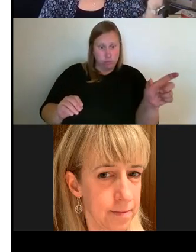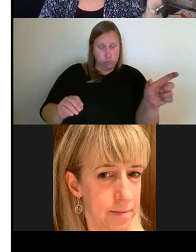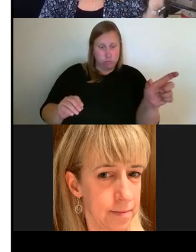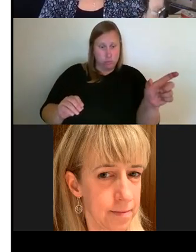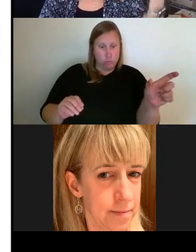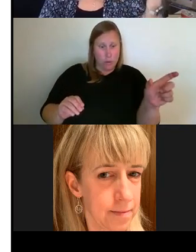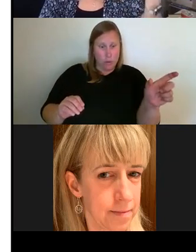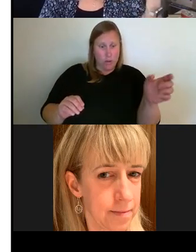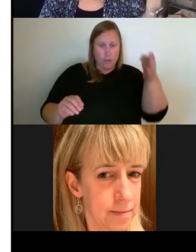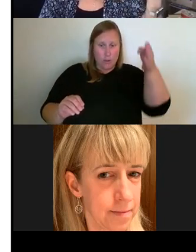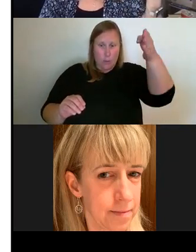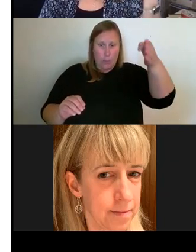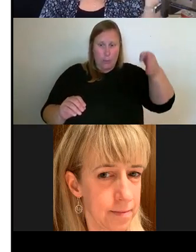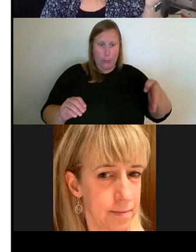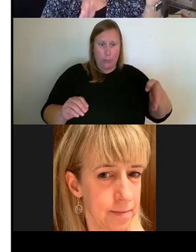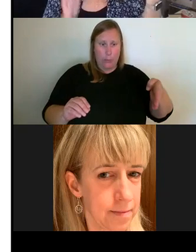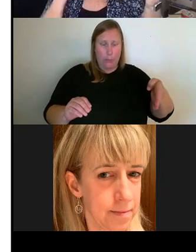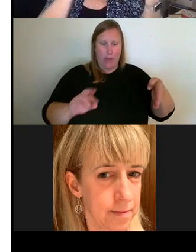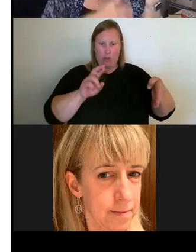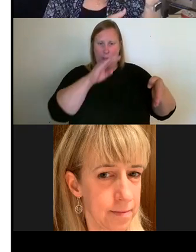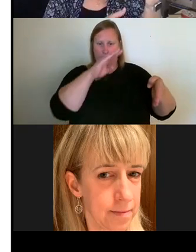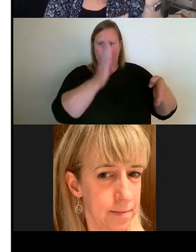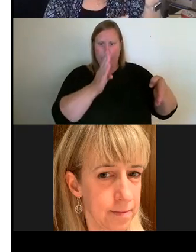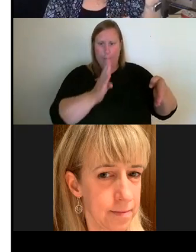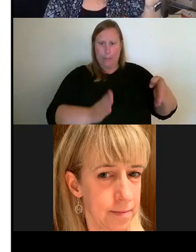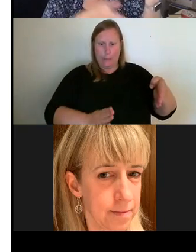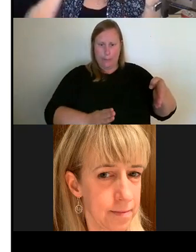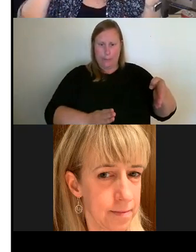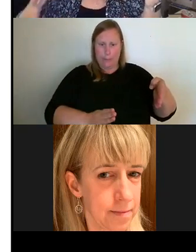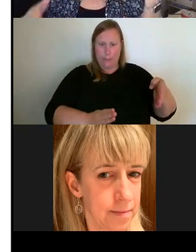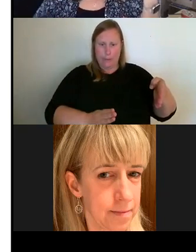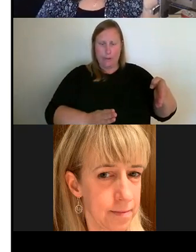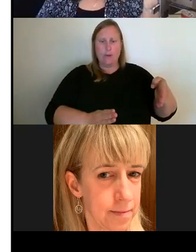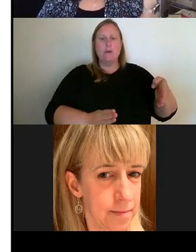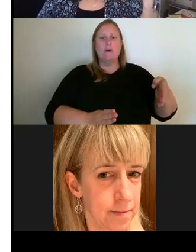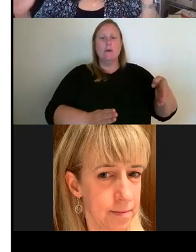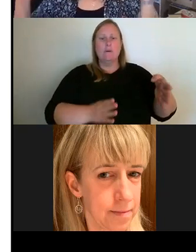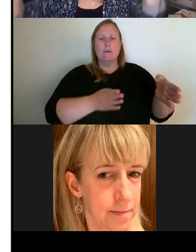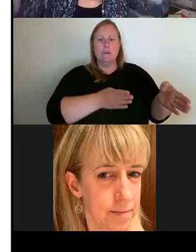which is option one. Do you want that left straight and right ragged